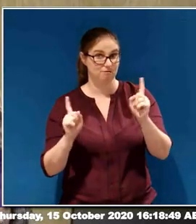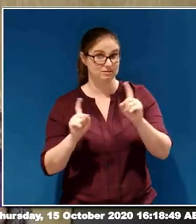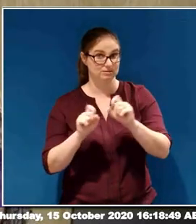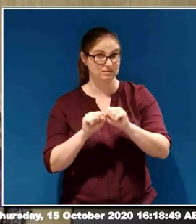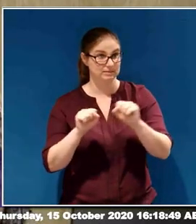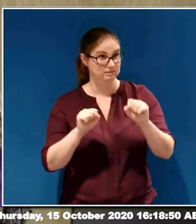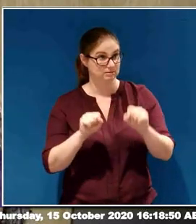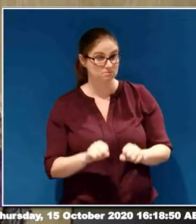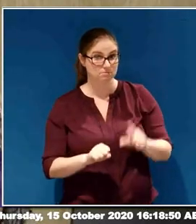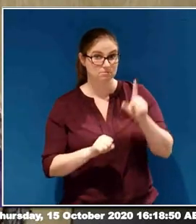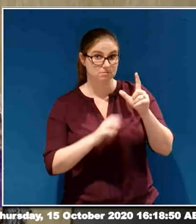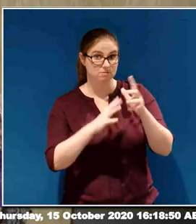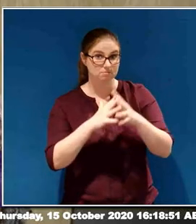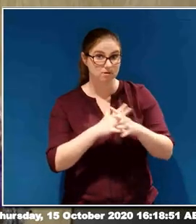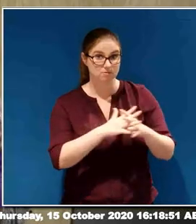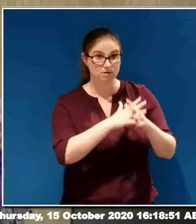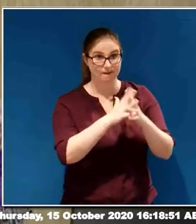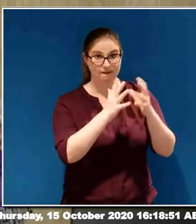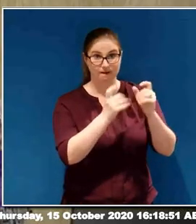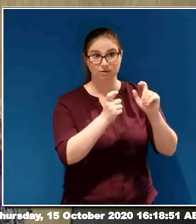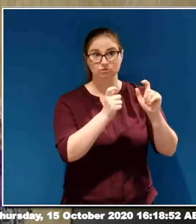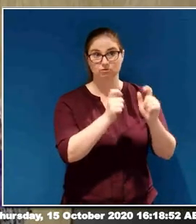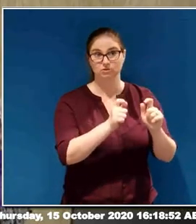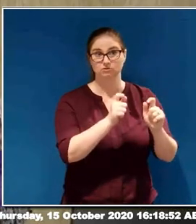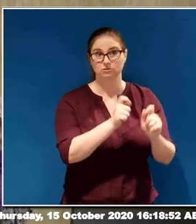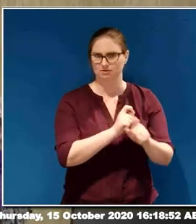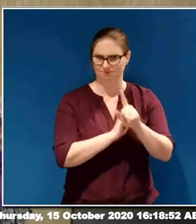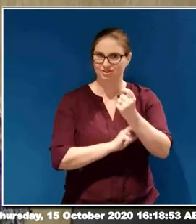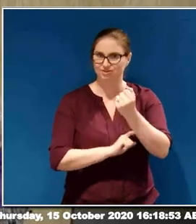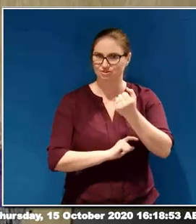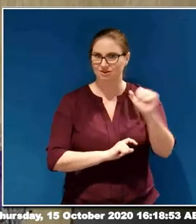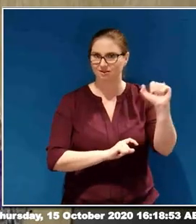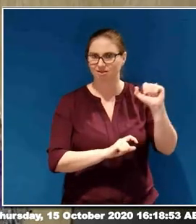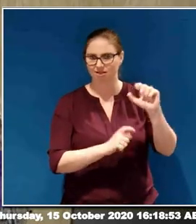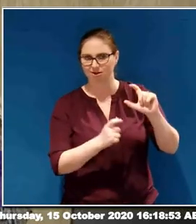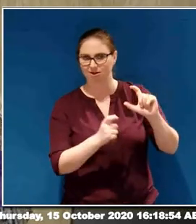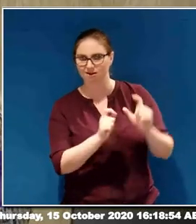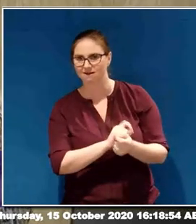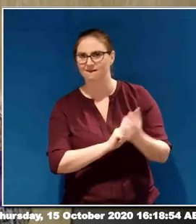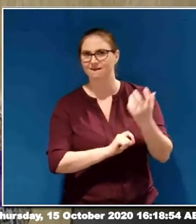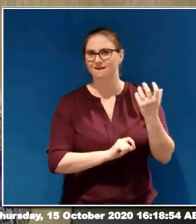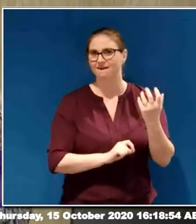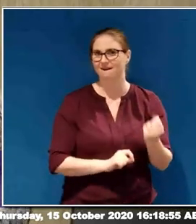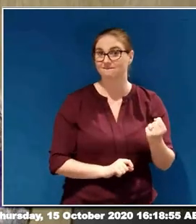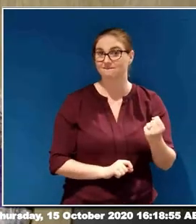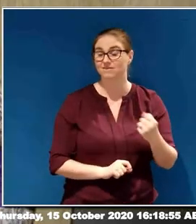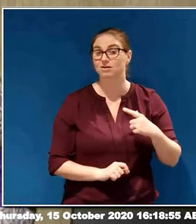to implement reforms, and one of the reasons that they're doing that is because they're seeing success from them.